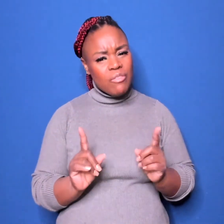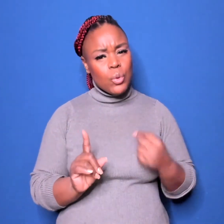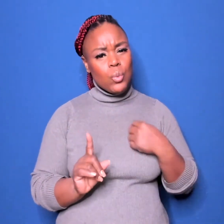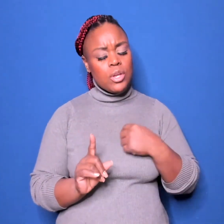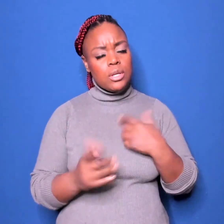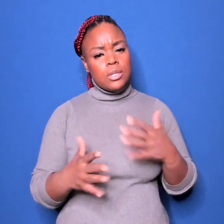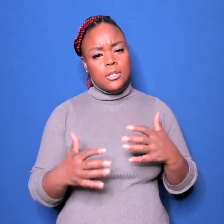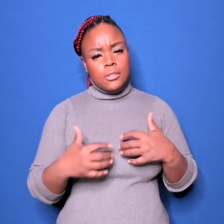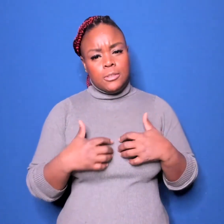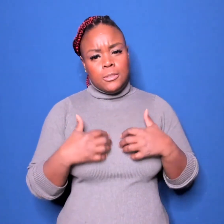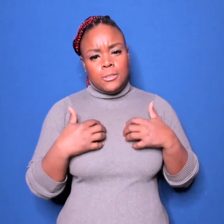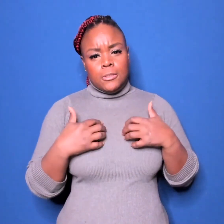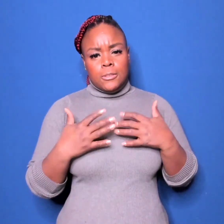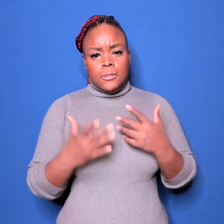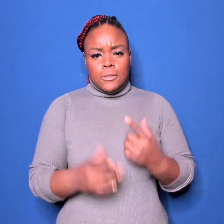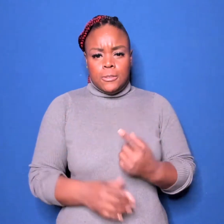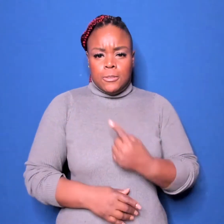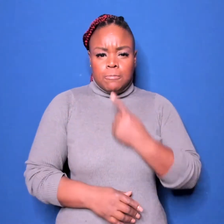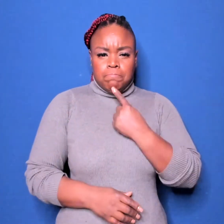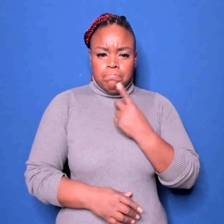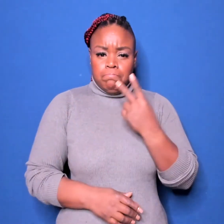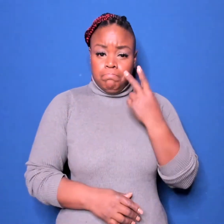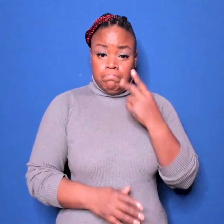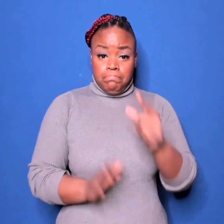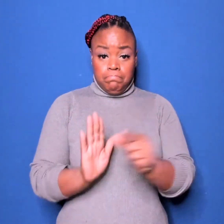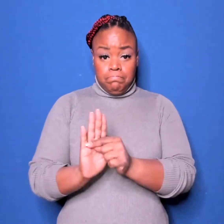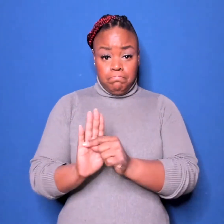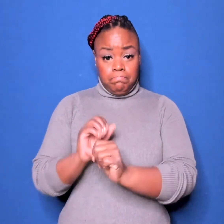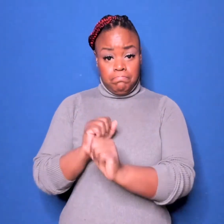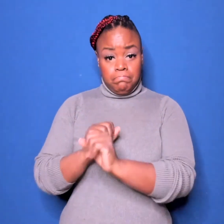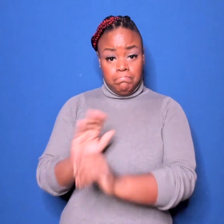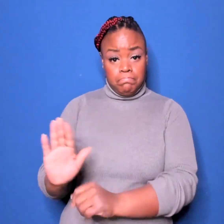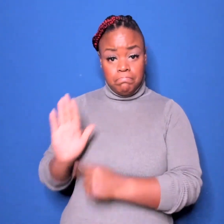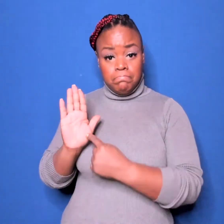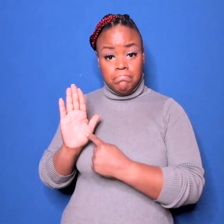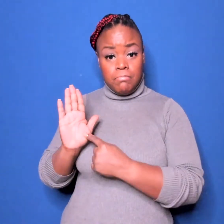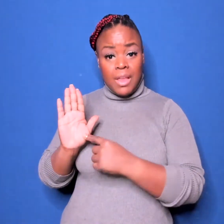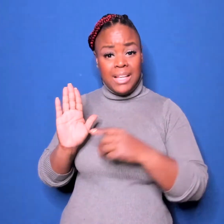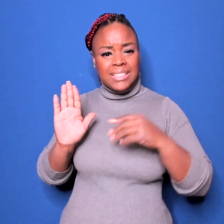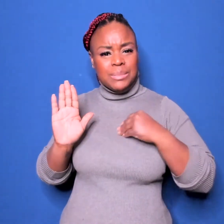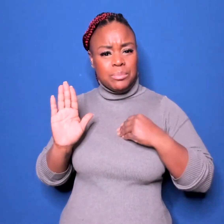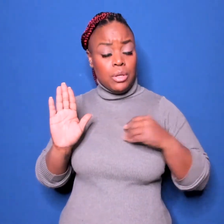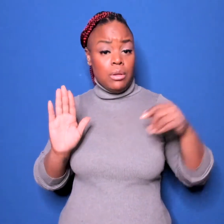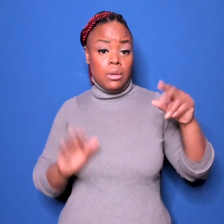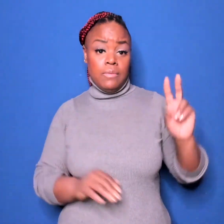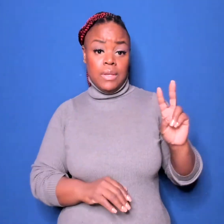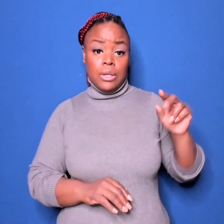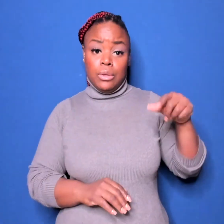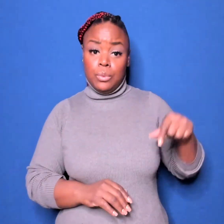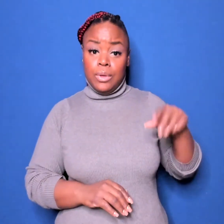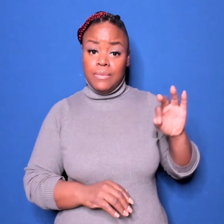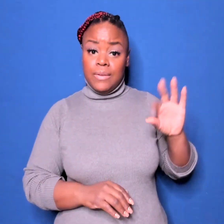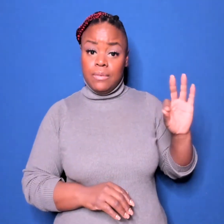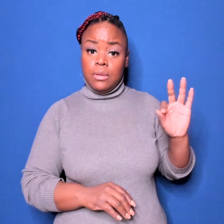However, we were angered and disappointed to see the print ad accepted by the VQFF